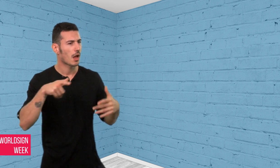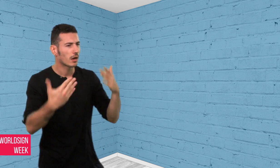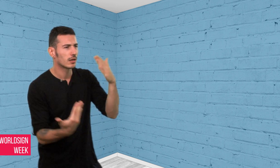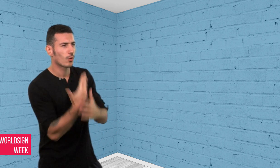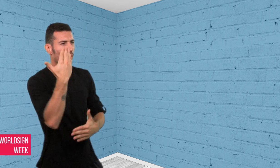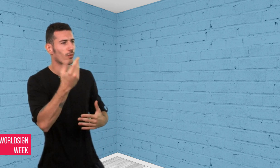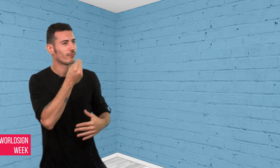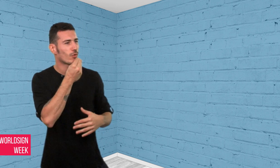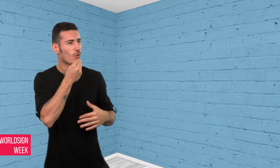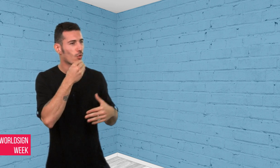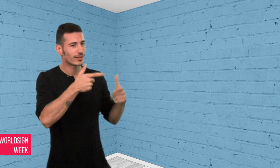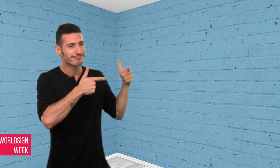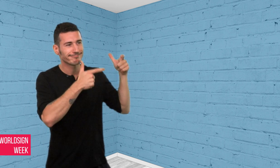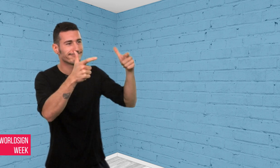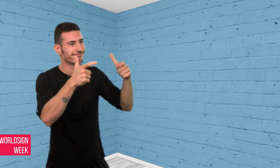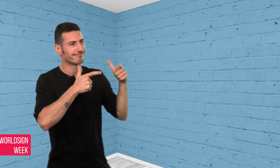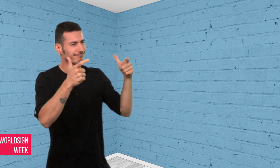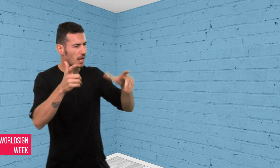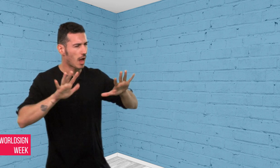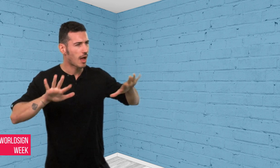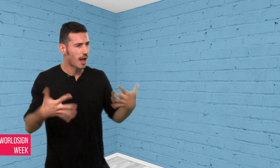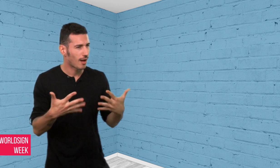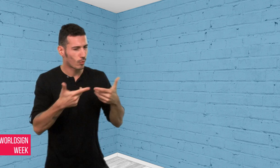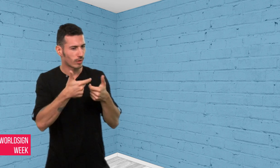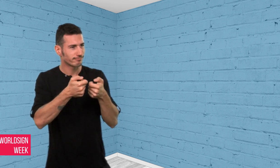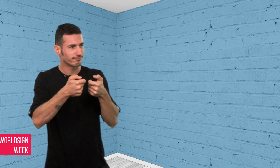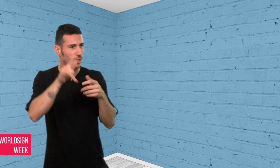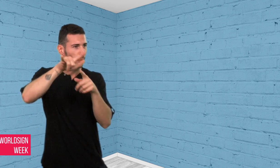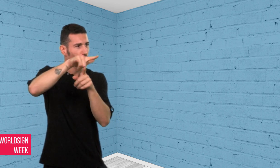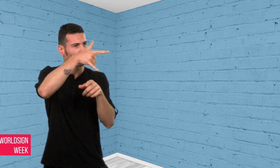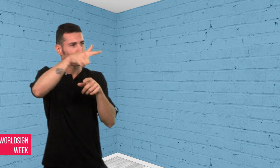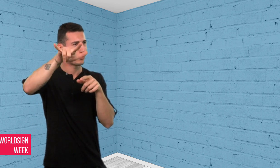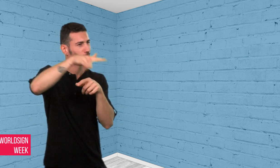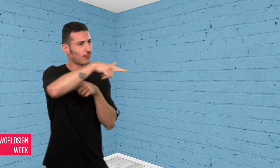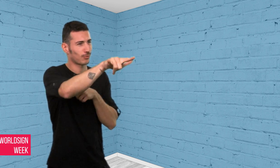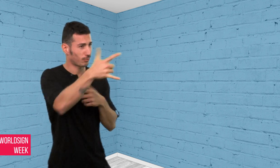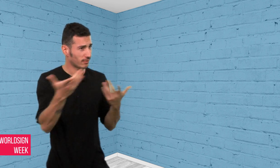A new way to deliver food, a drone?